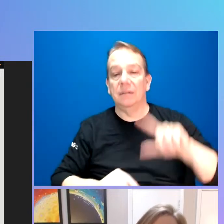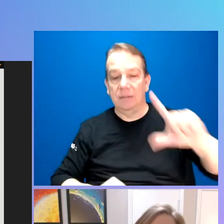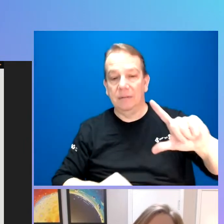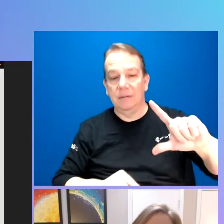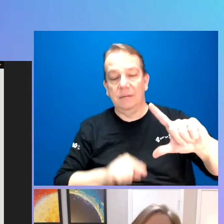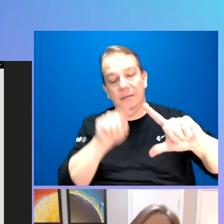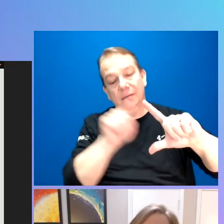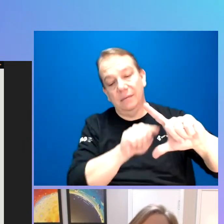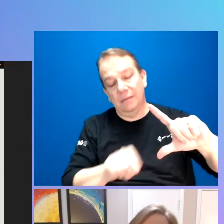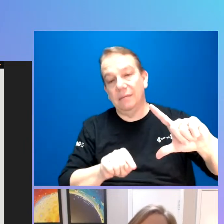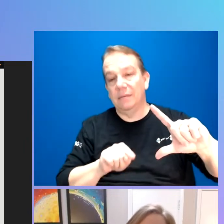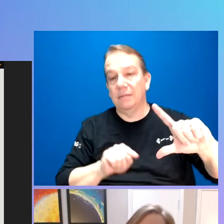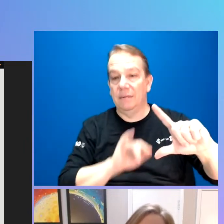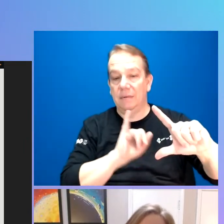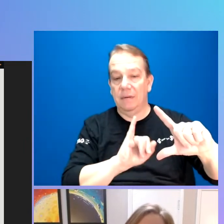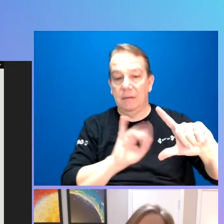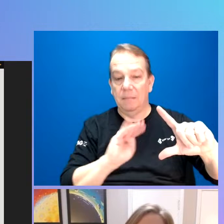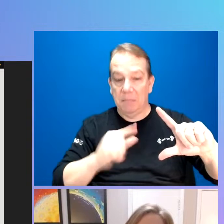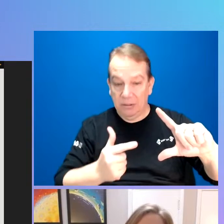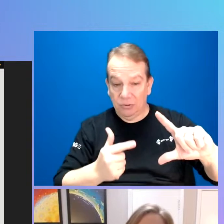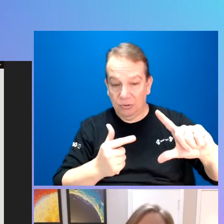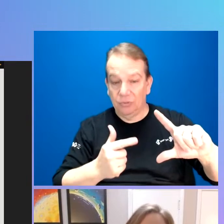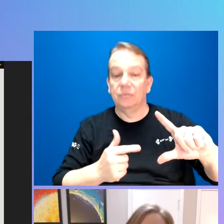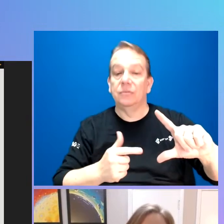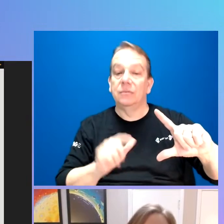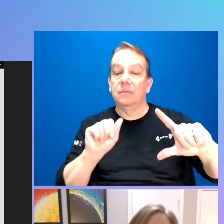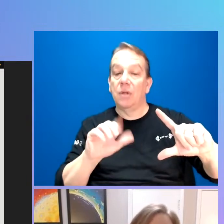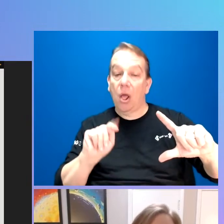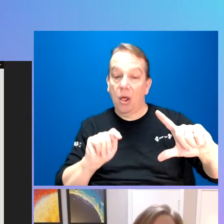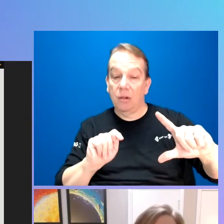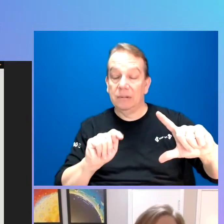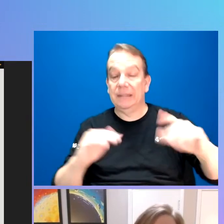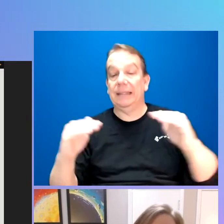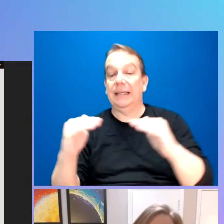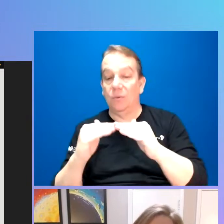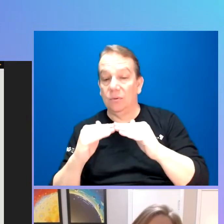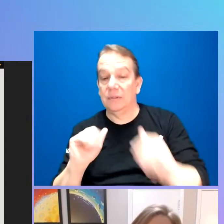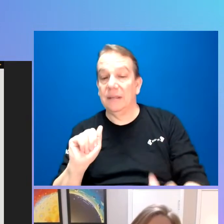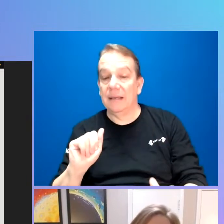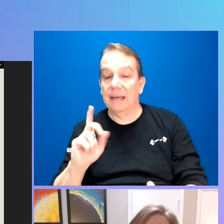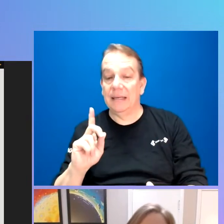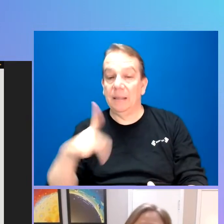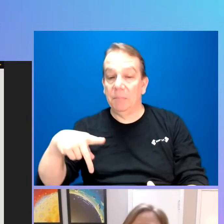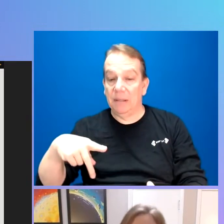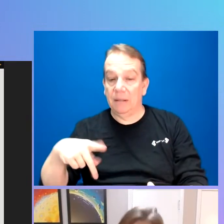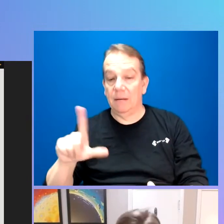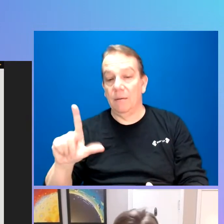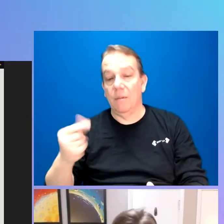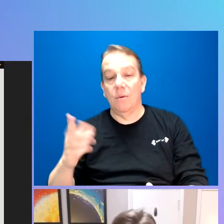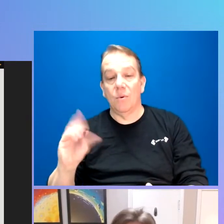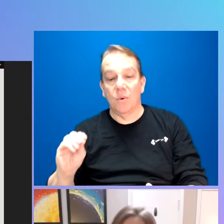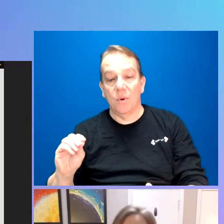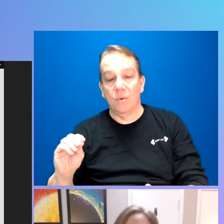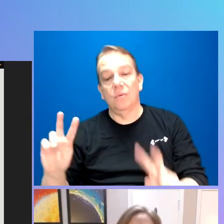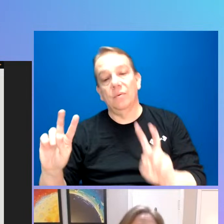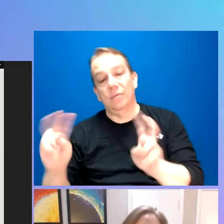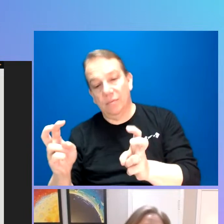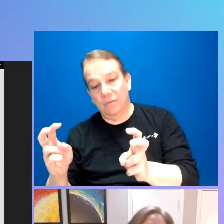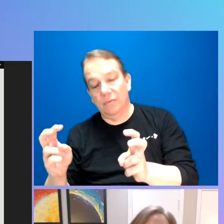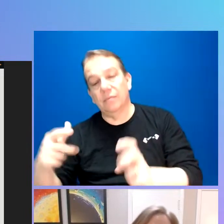its alt attribute of ADP logo, so it reads as alt equals ADP